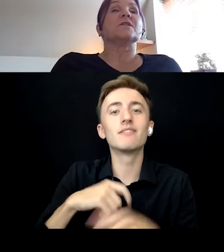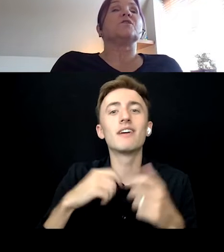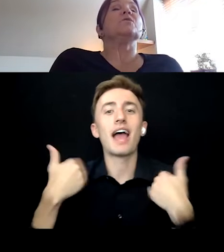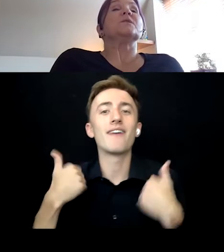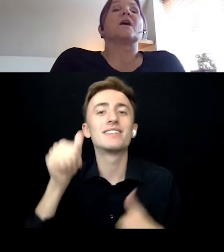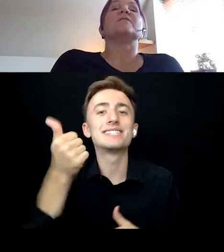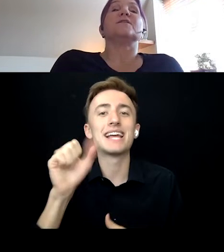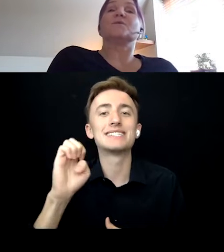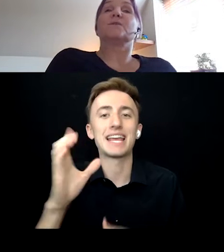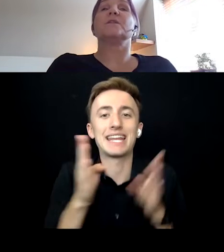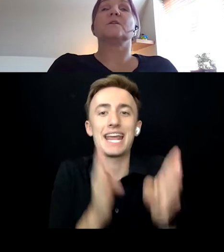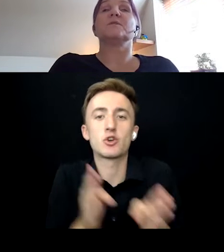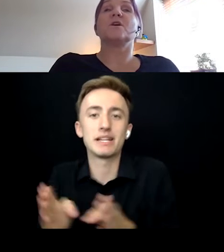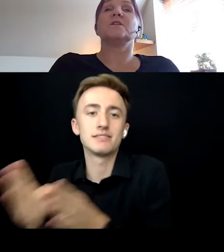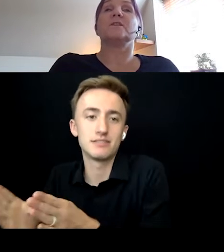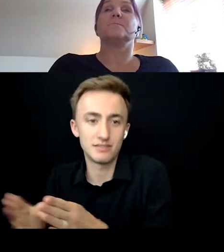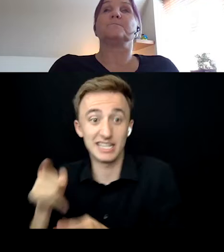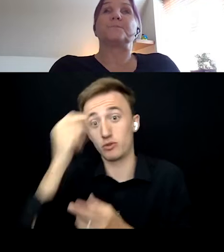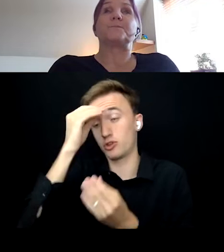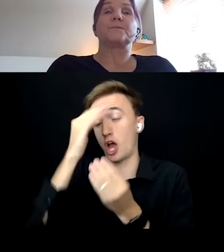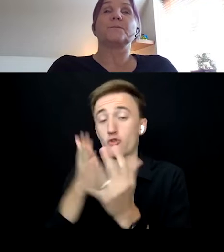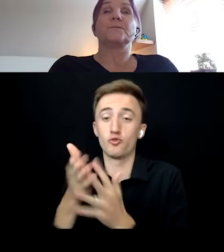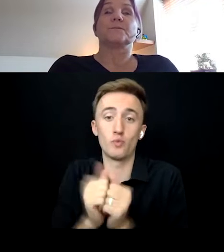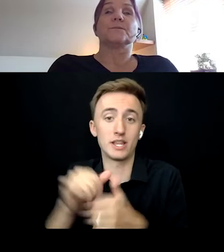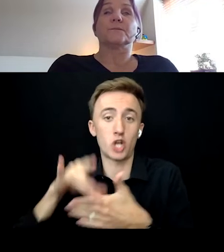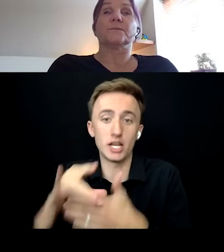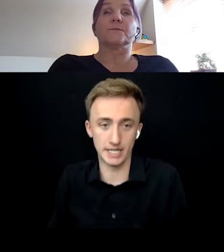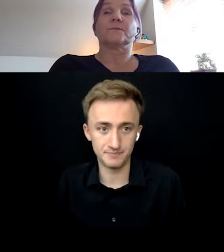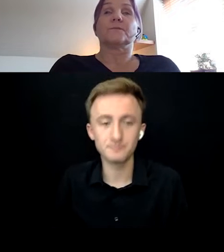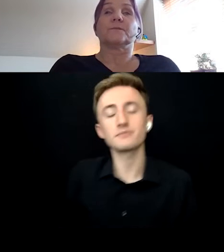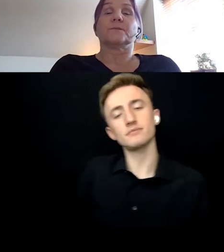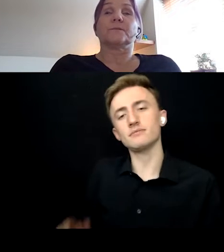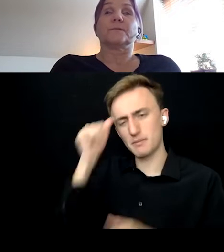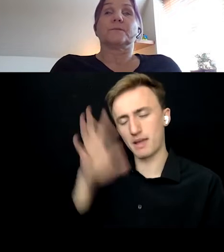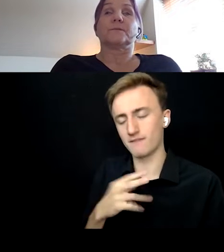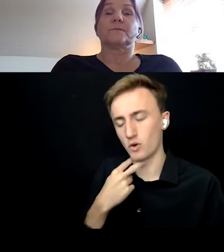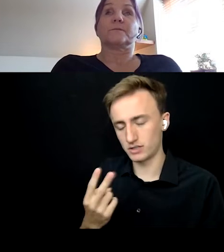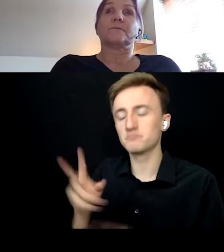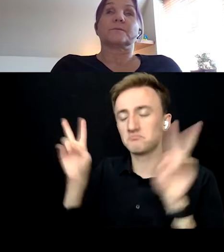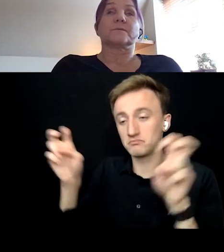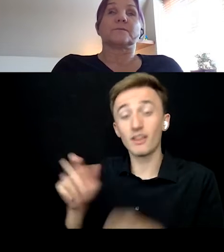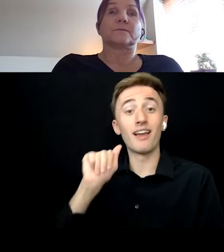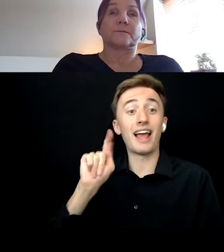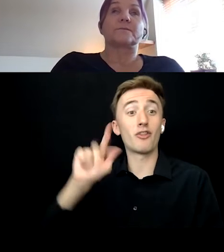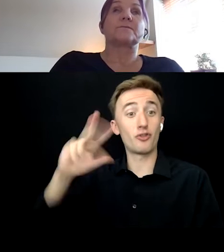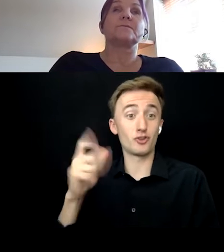and this was thought through in terms of contact. >> At the third stroke the time will be 1:58